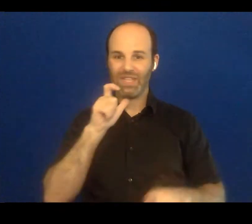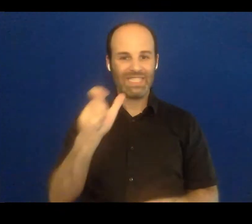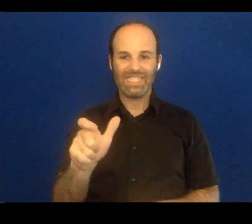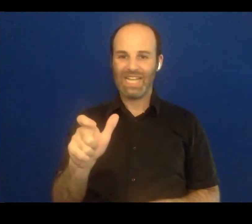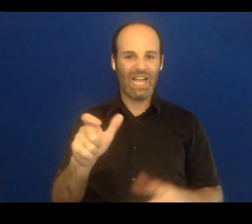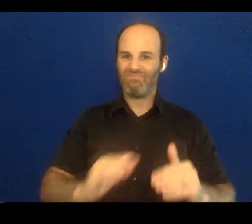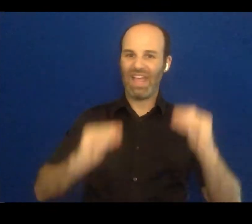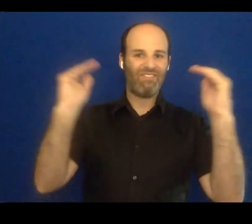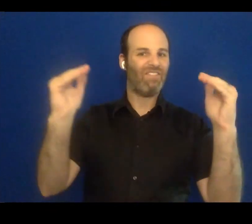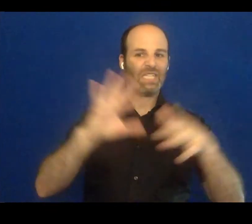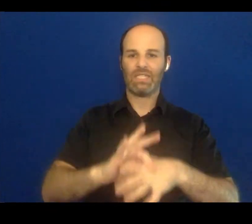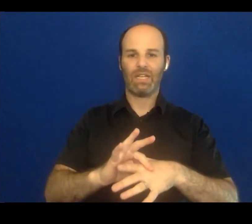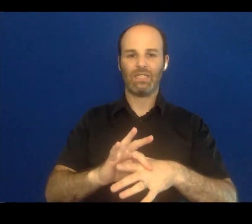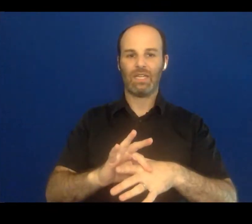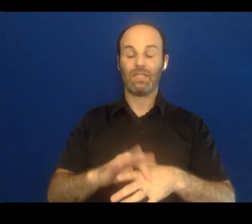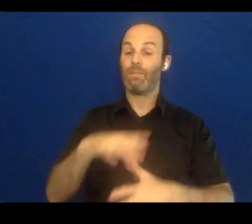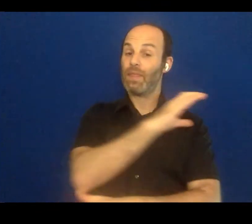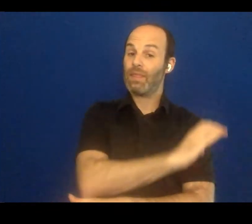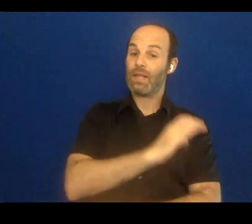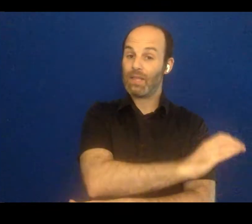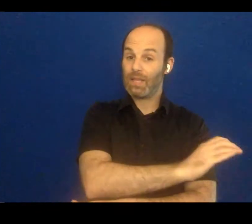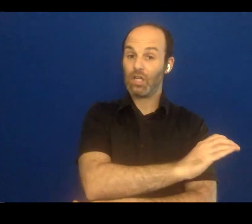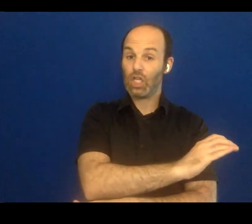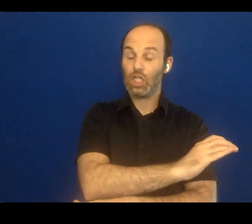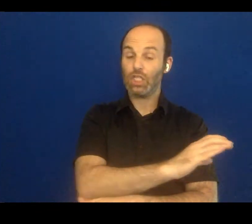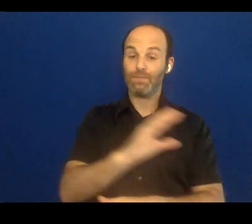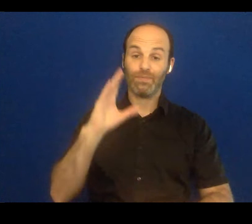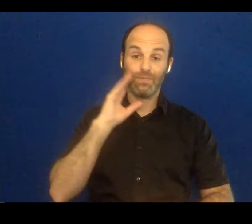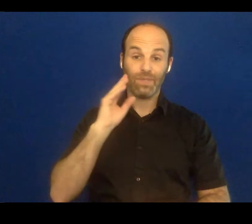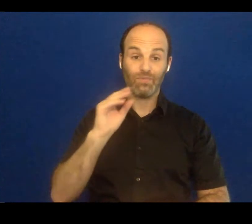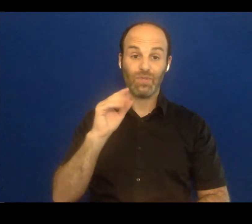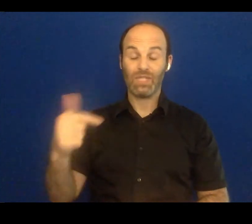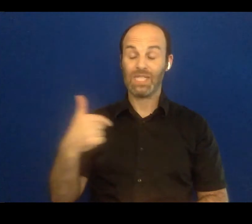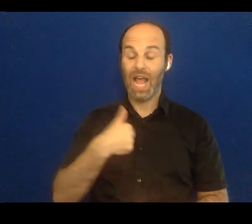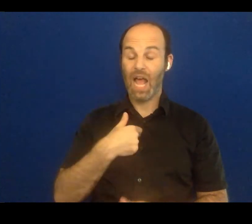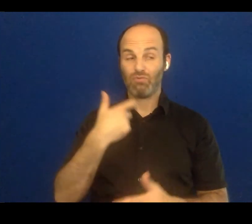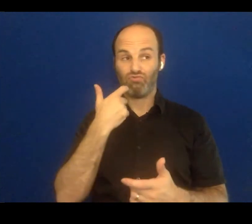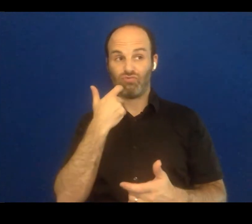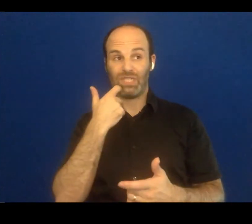ON THE CLINICAL SIDE I WAS SHADOWING ON THE SORT OF GENERAL